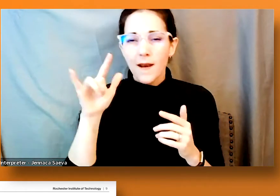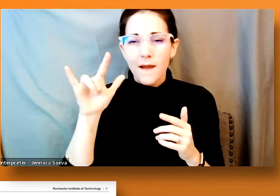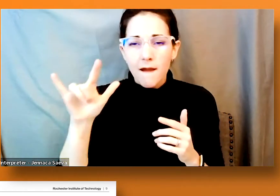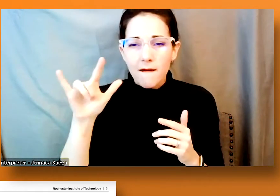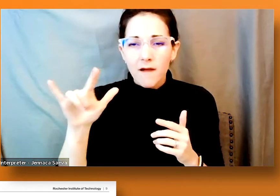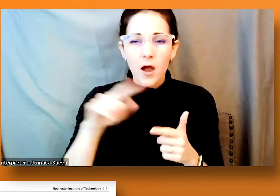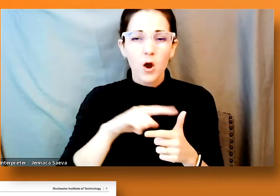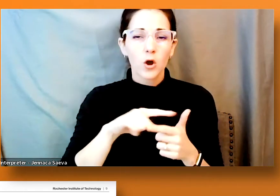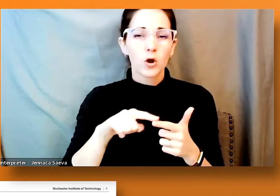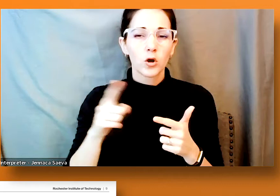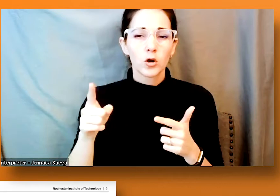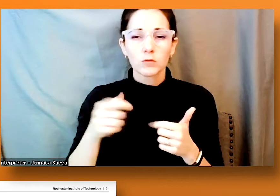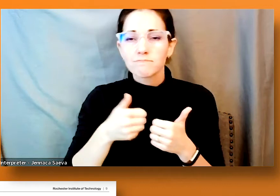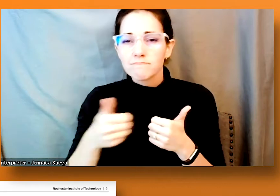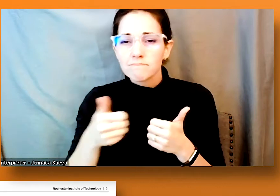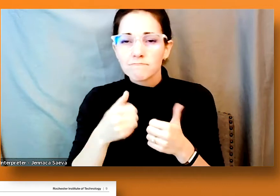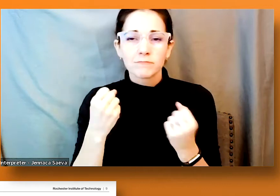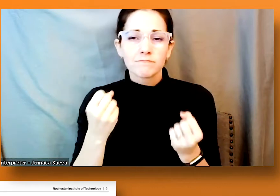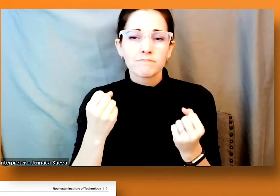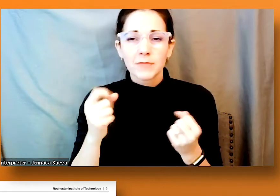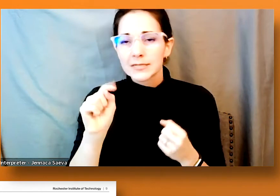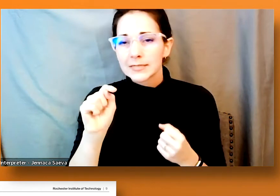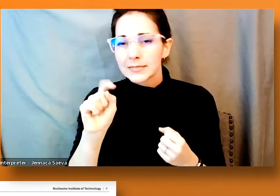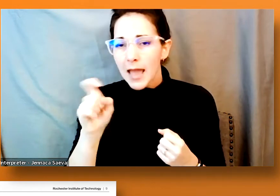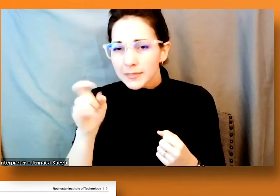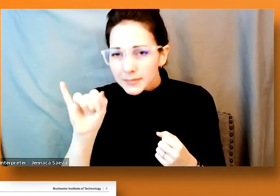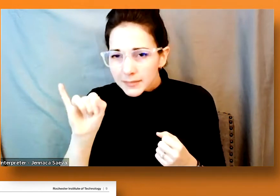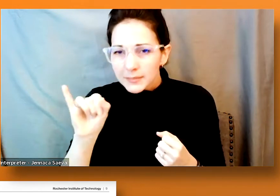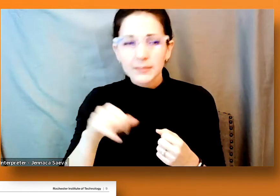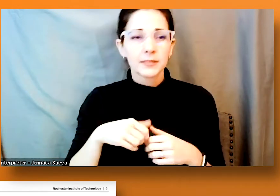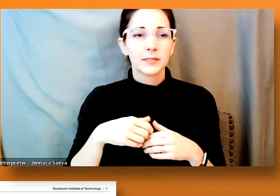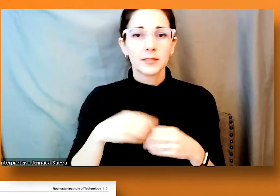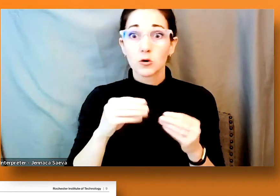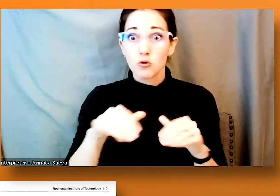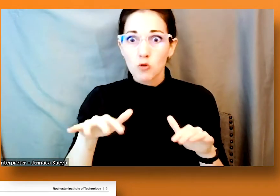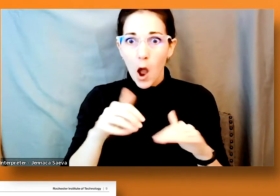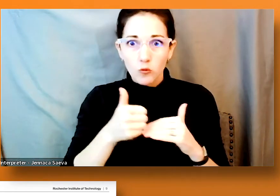one for airfare, one for taxi, ground transportation,